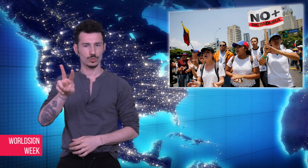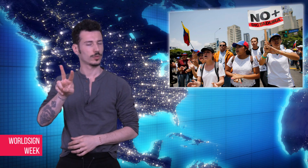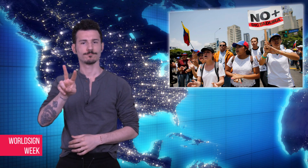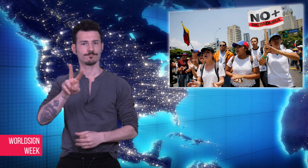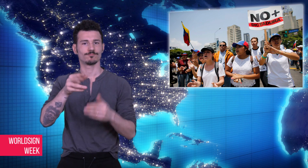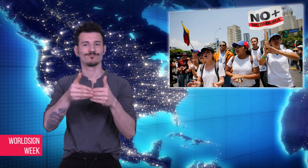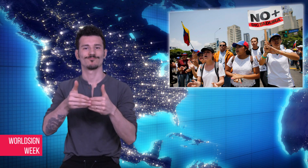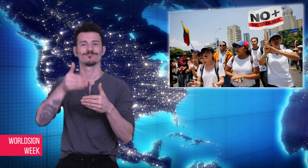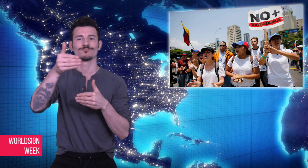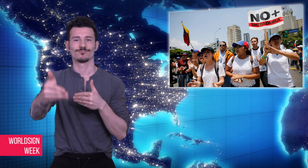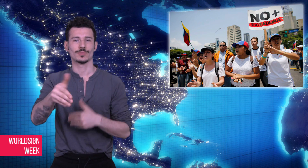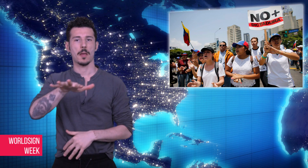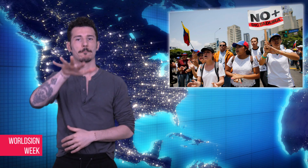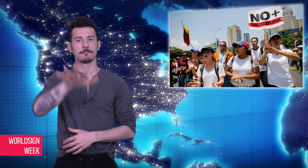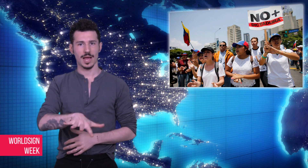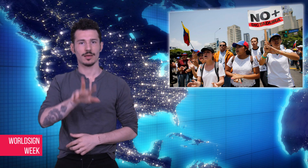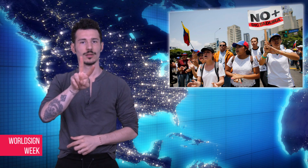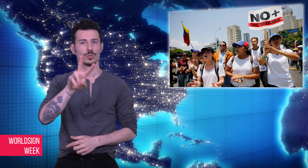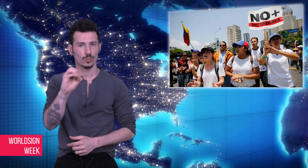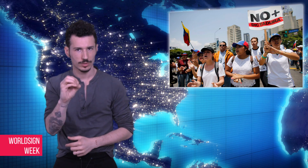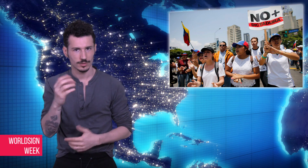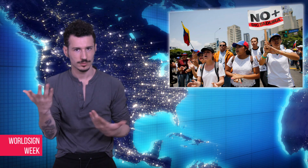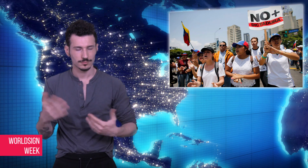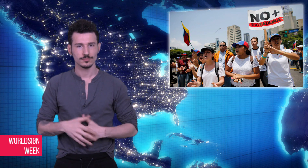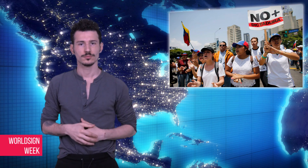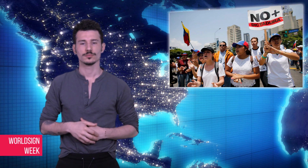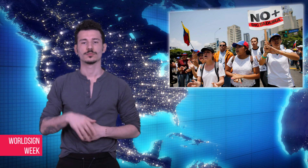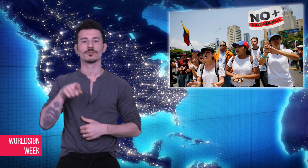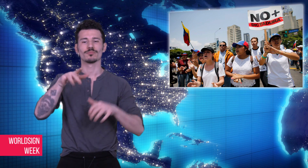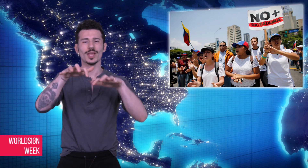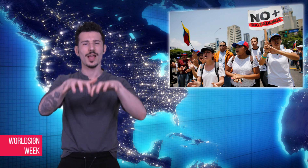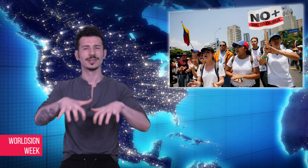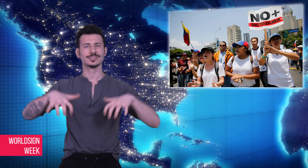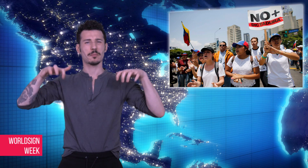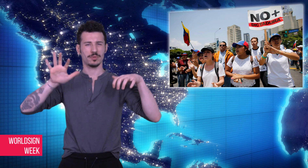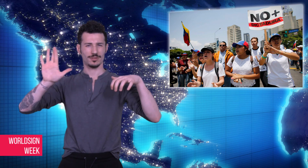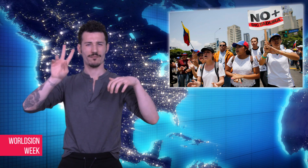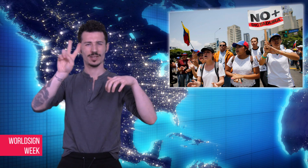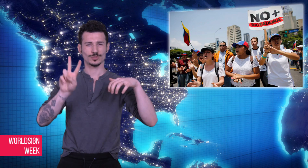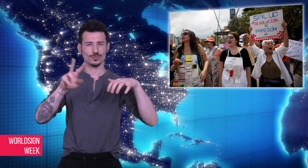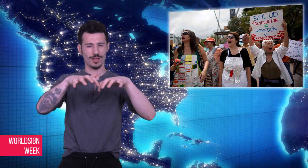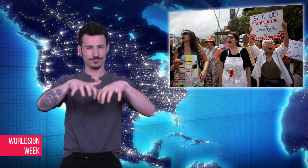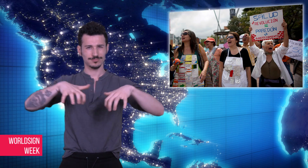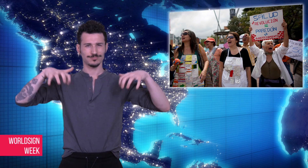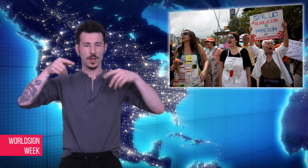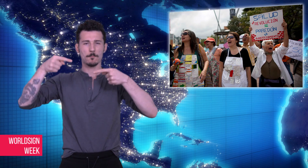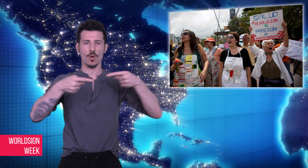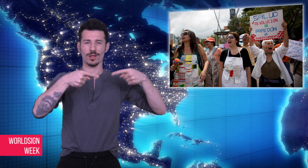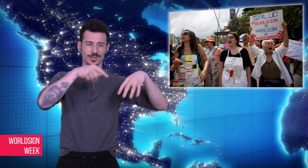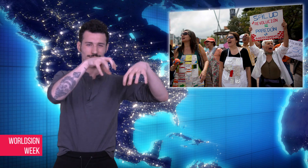22nd and postponed to May 20th. Because the election was not agreed